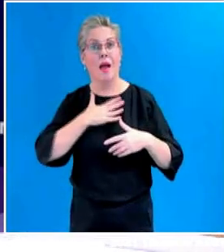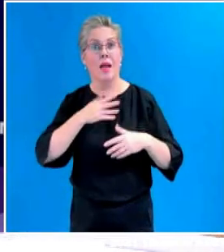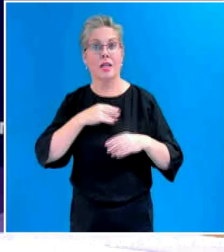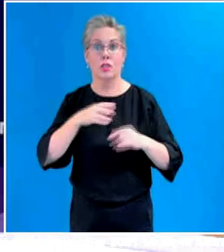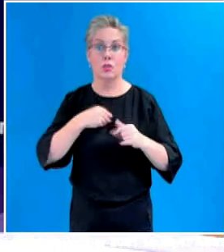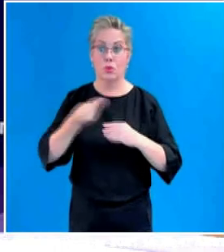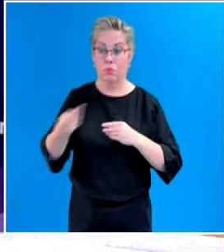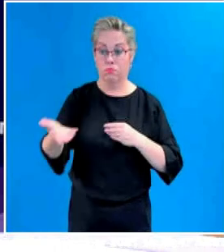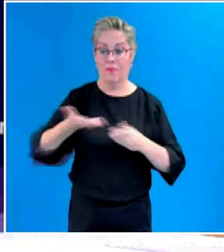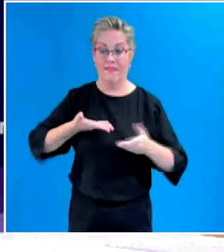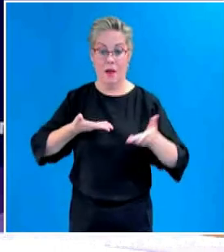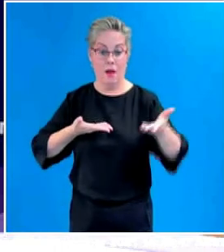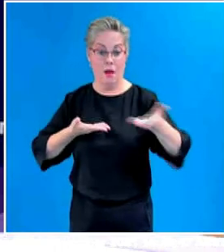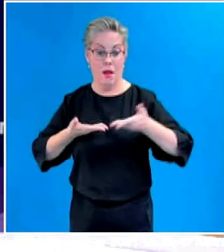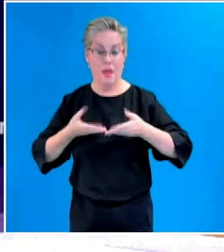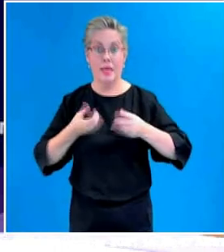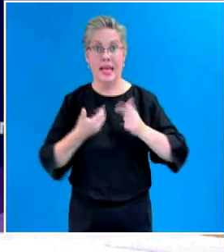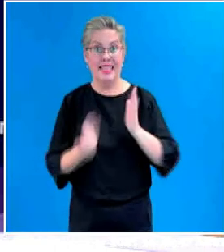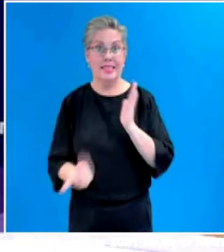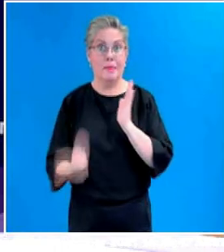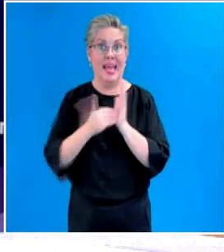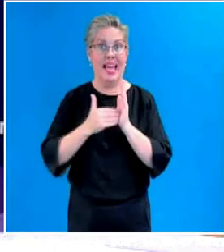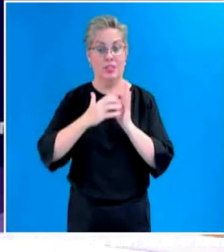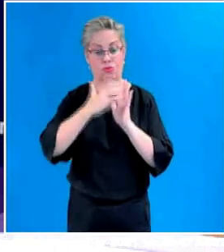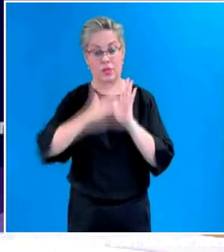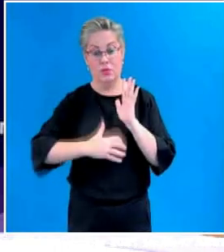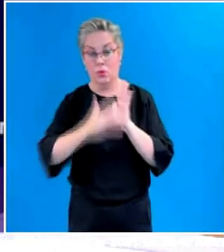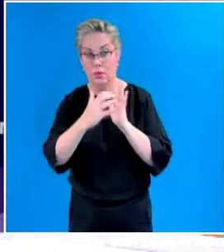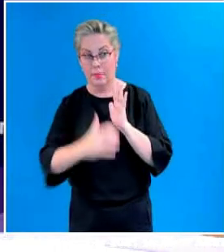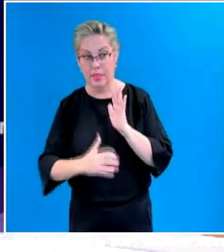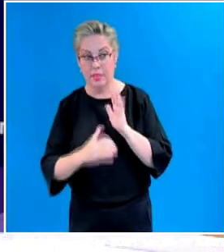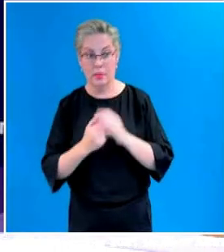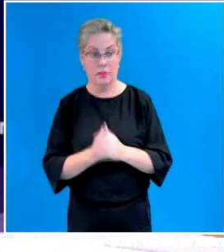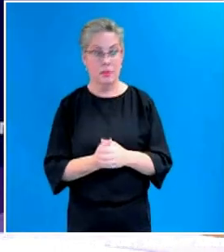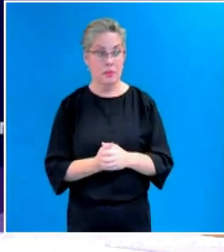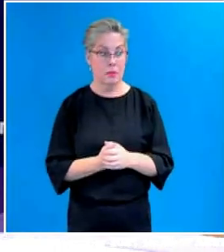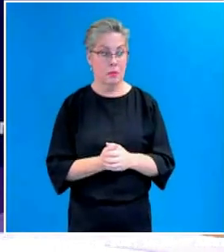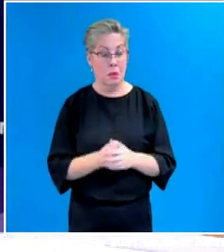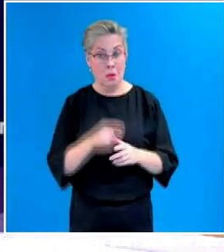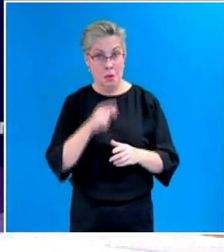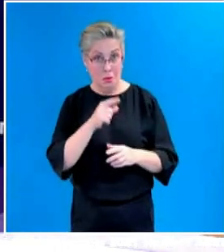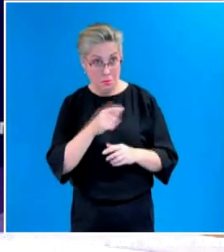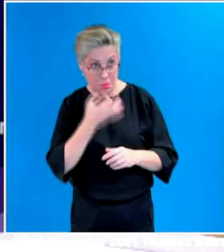I will ask if there is any issue about it but first you might indicate your response to that.